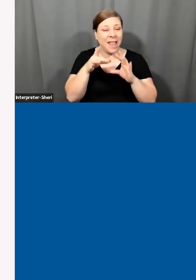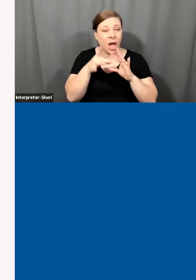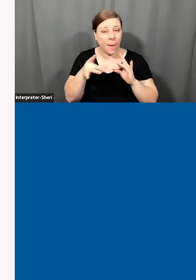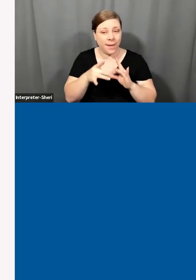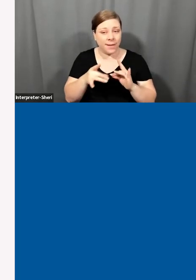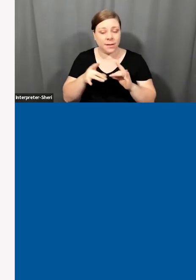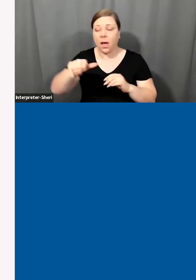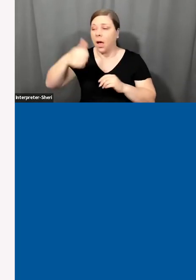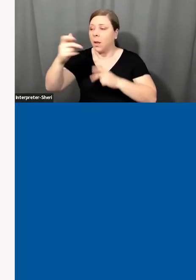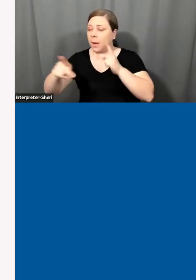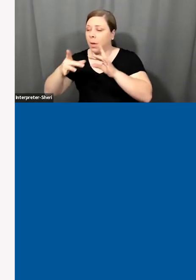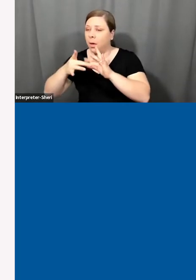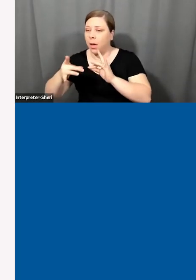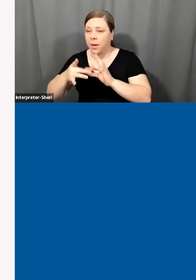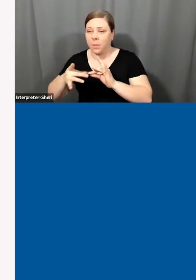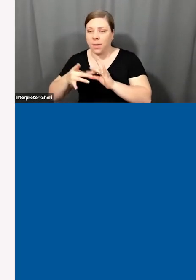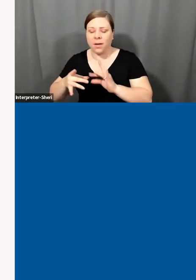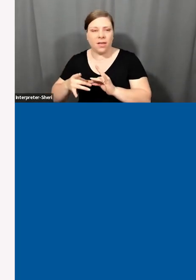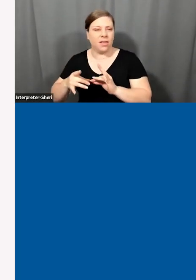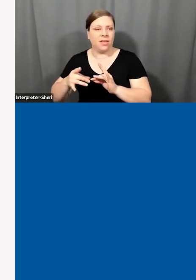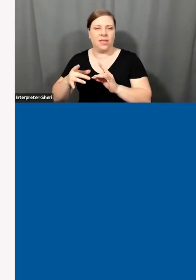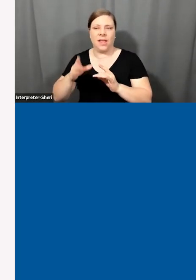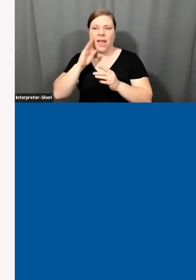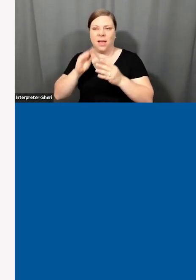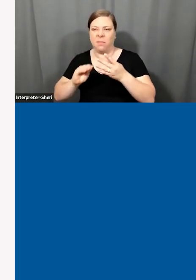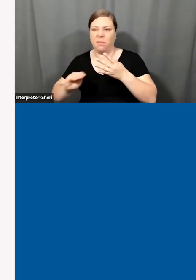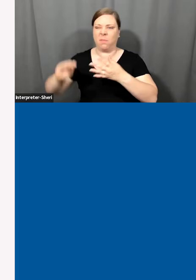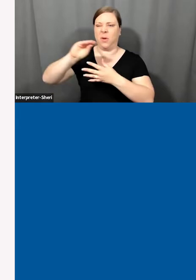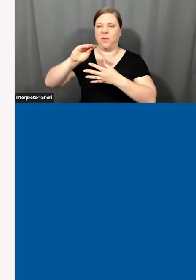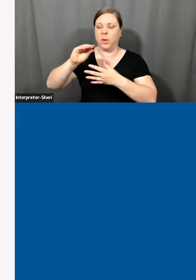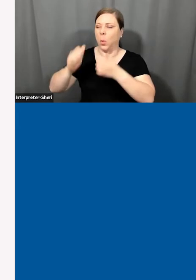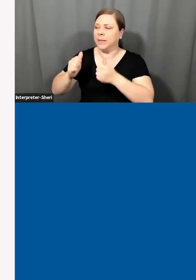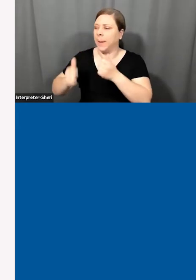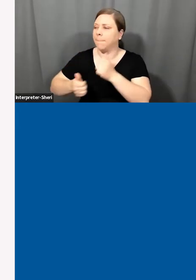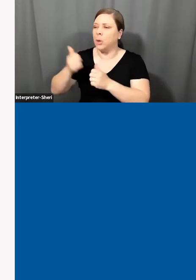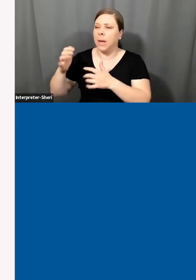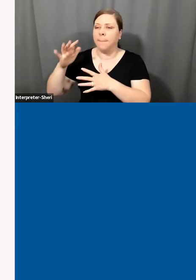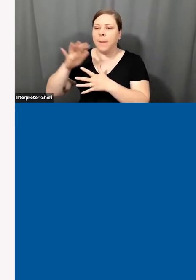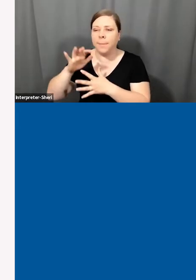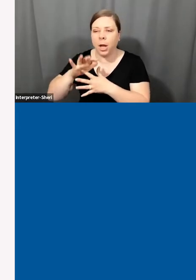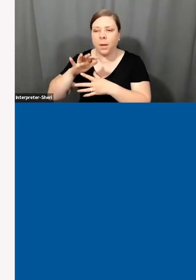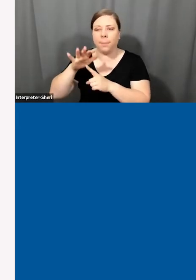the algorithm will move it to most relevant at the top or most popular at the top. So if you don't pin it,